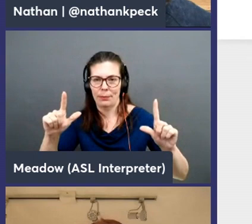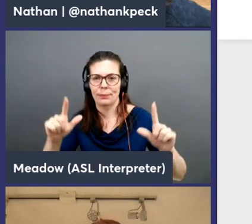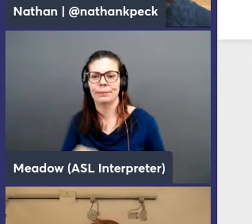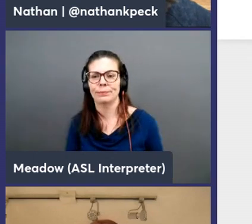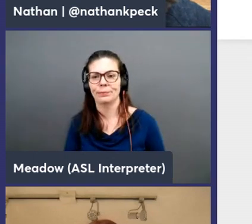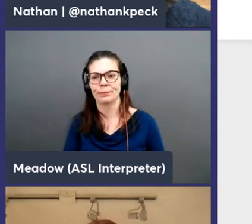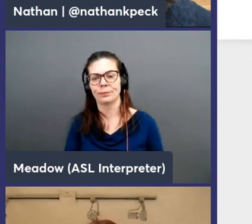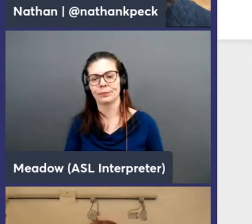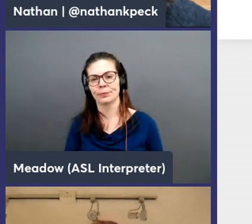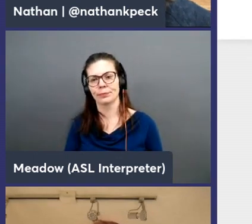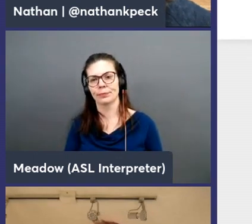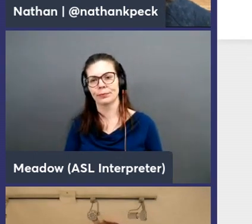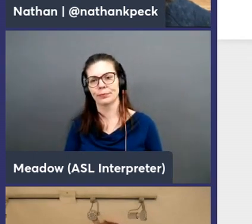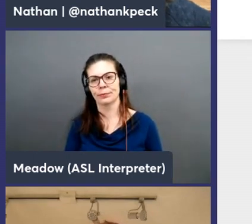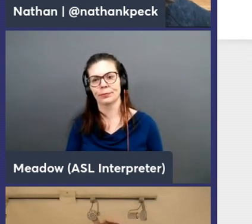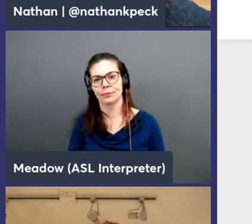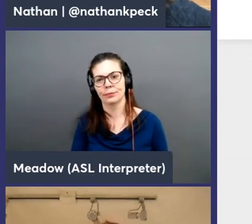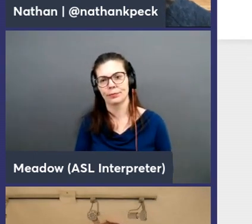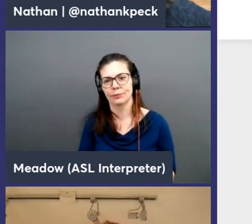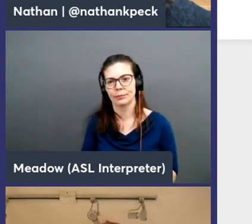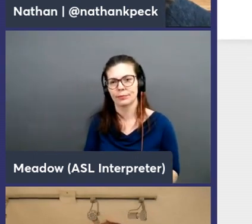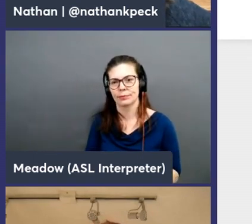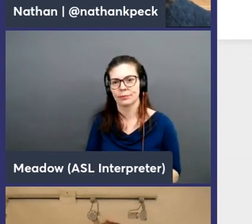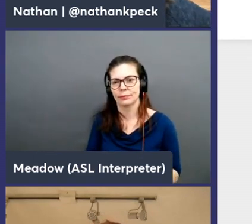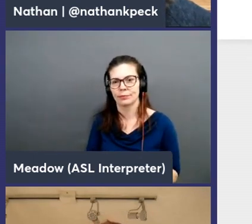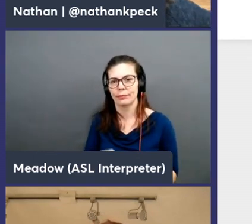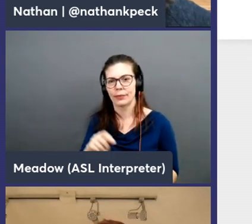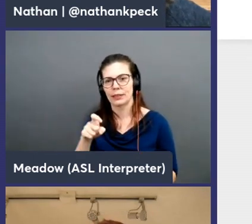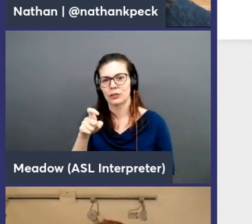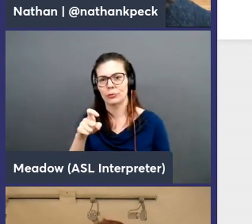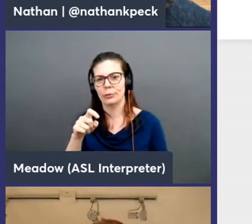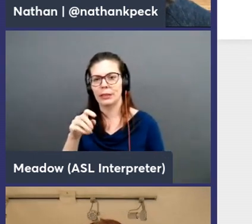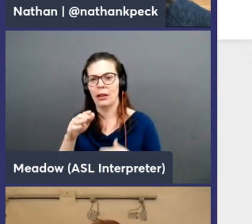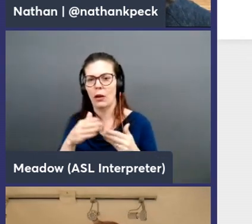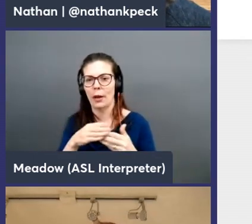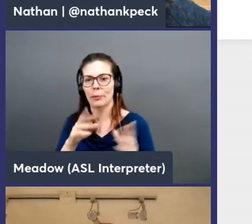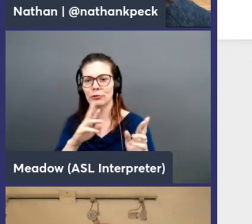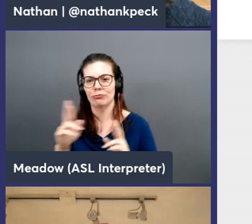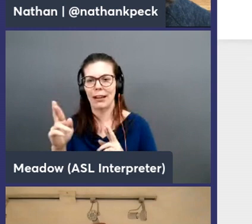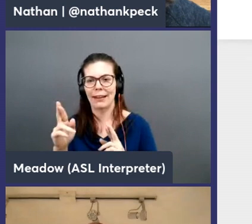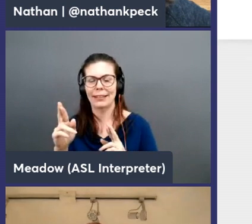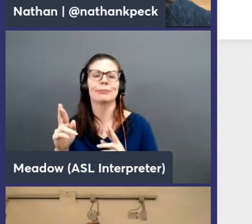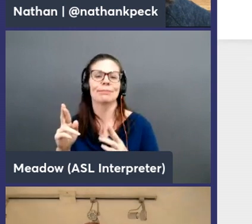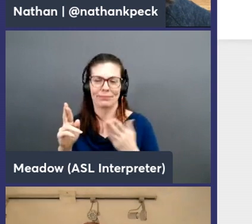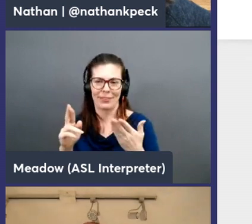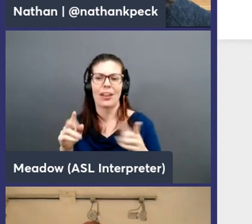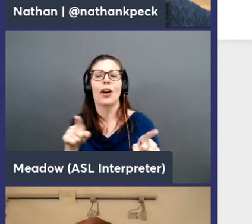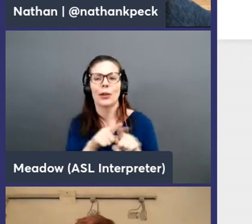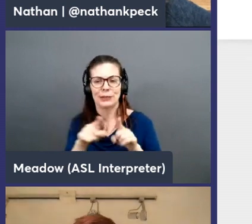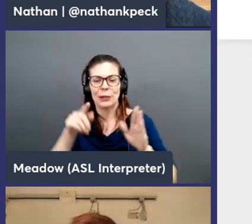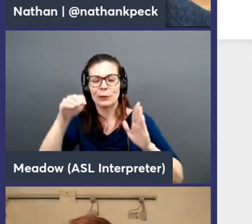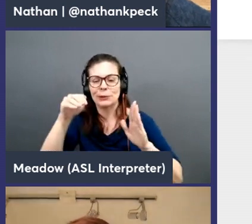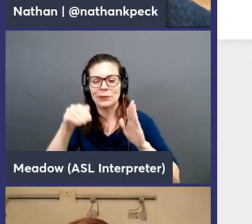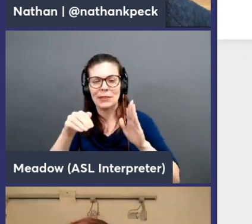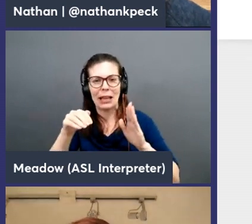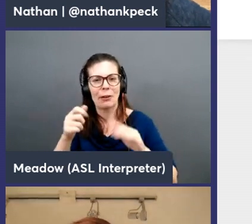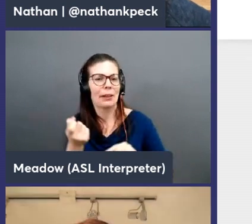And so it should be almost ready, and this one also goes down slightly, so that's exciting!